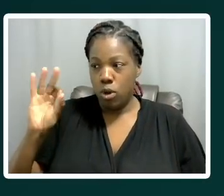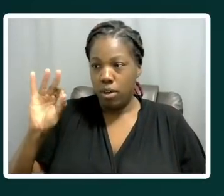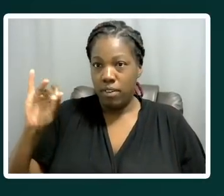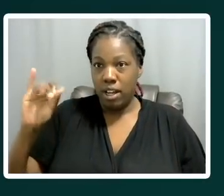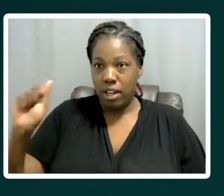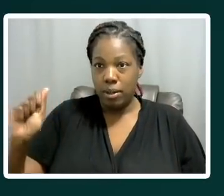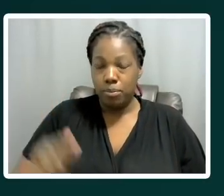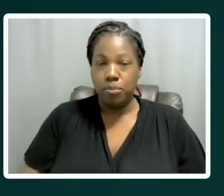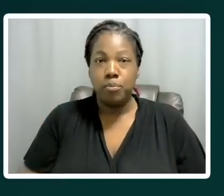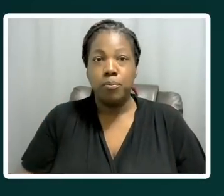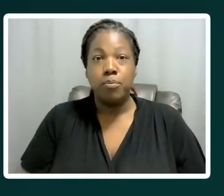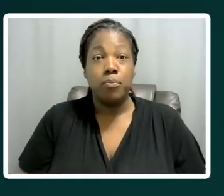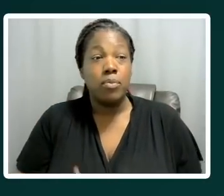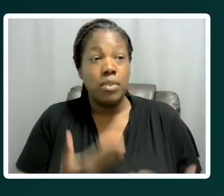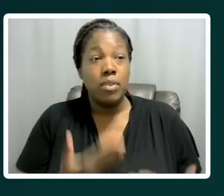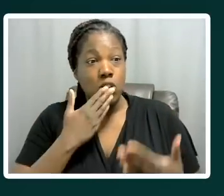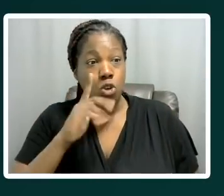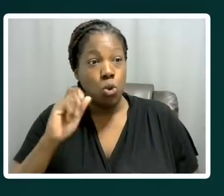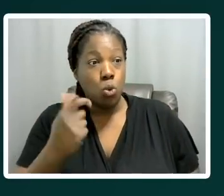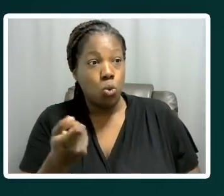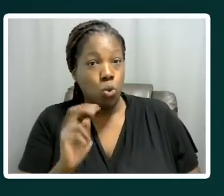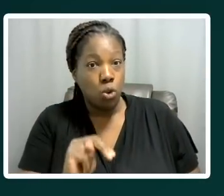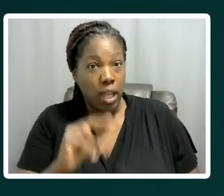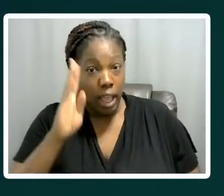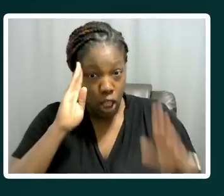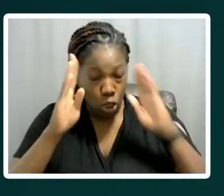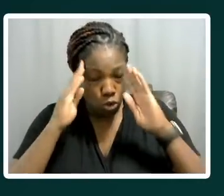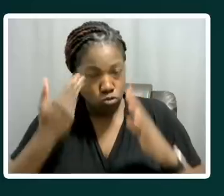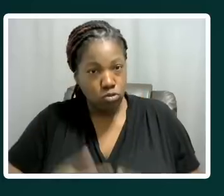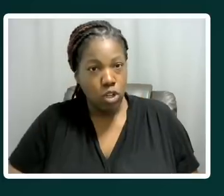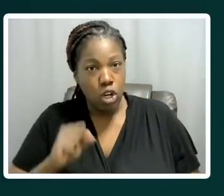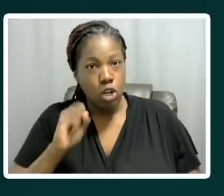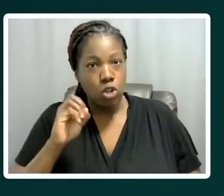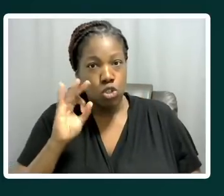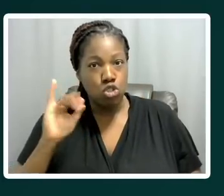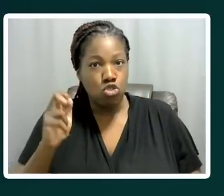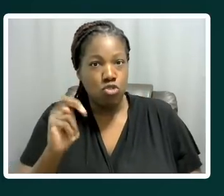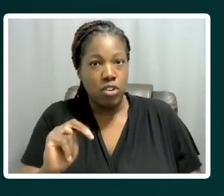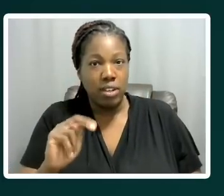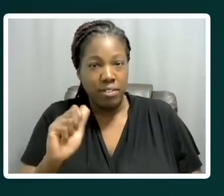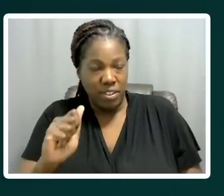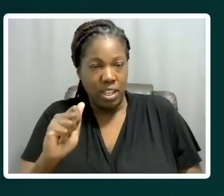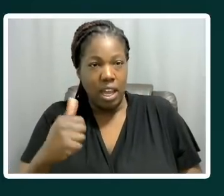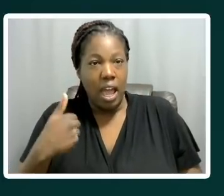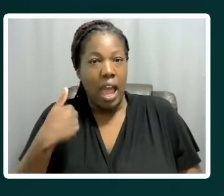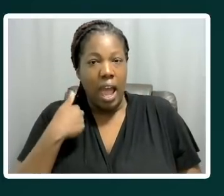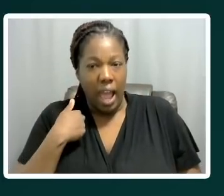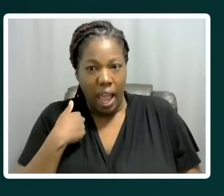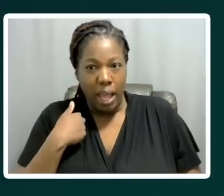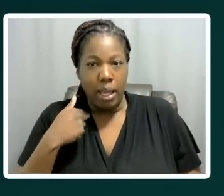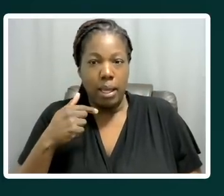Sofia Elian: Thank you, Logan. Hi, my name is Sofia Elian. I'm the lead graphic designer and UI/UX designer at SSEC. I began